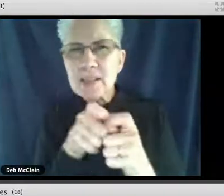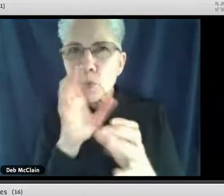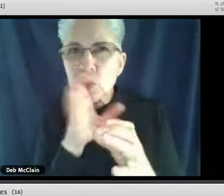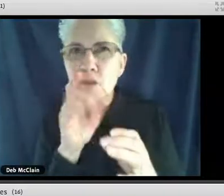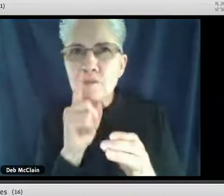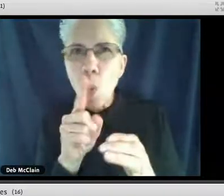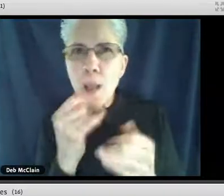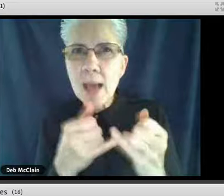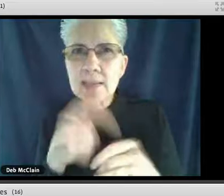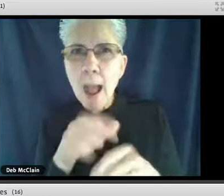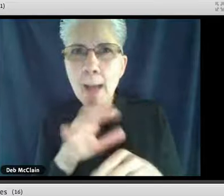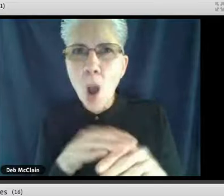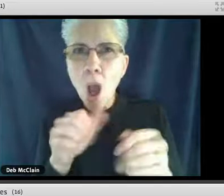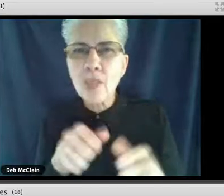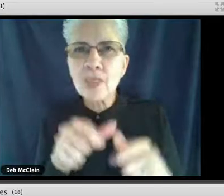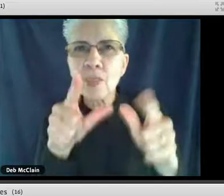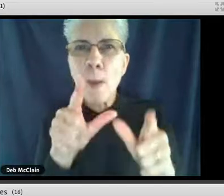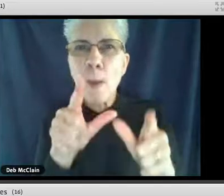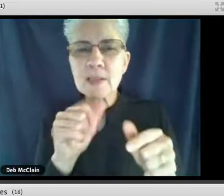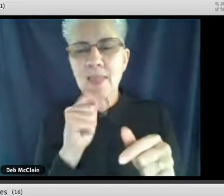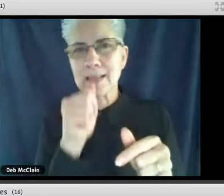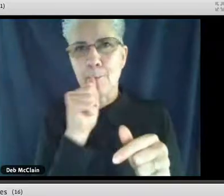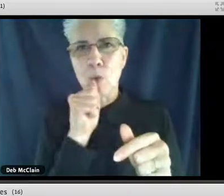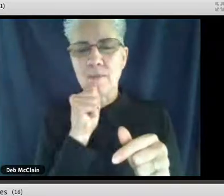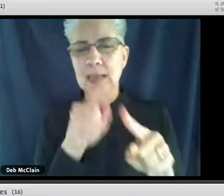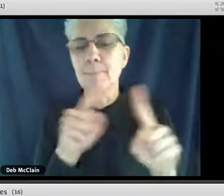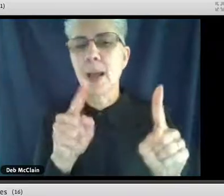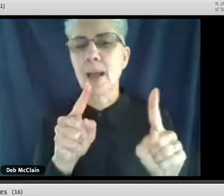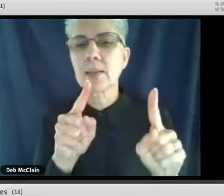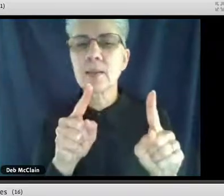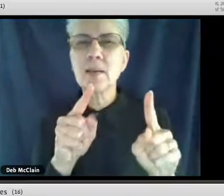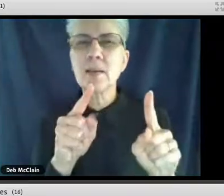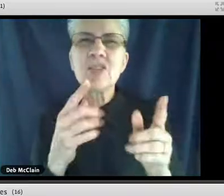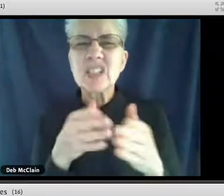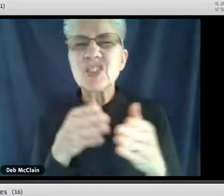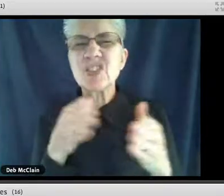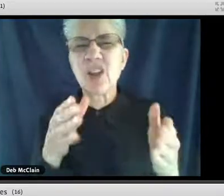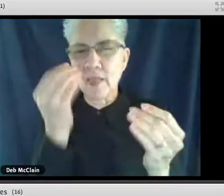you were on our site?" That kind of gets into privacy, but kind of just some general information.